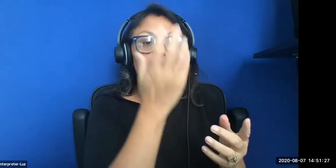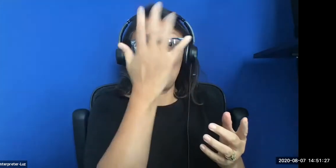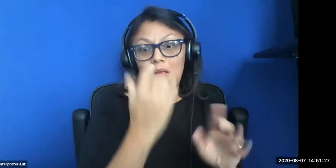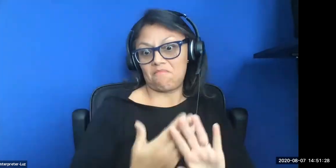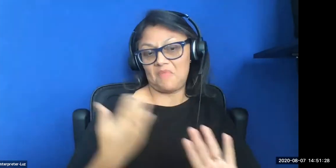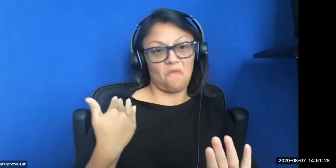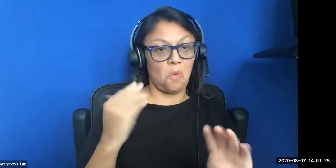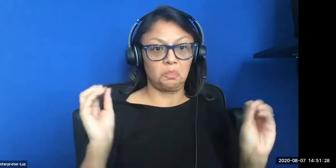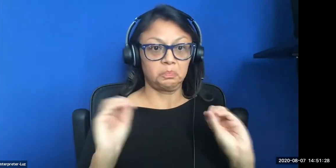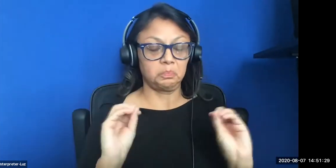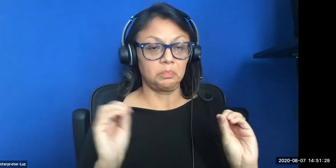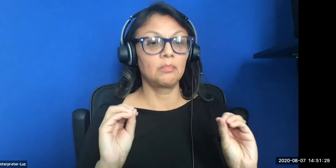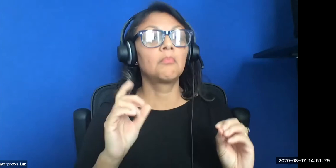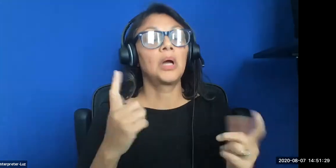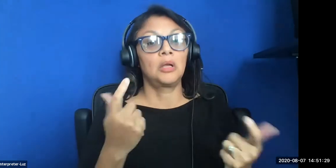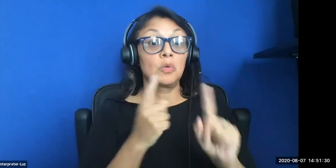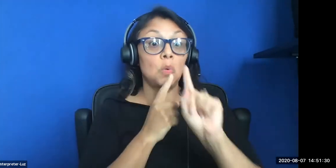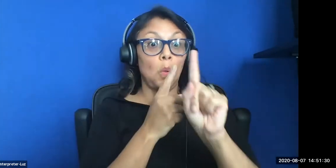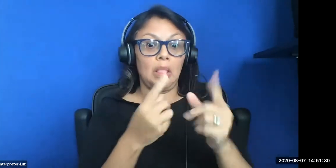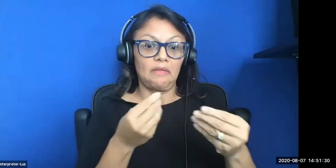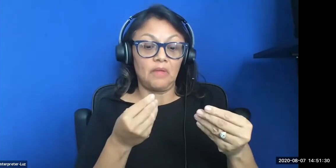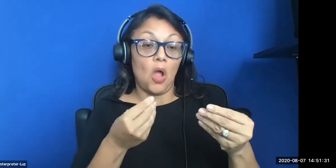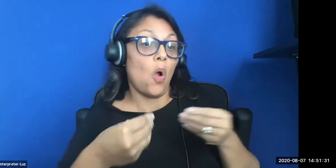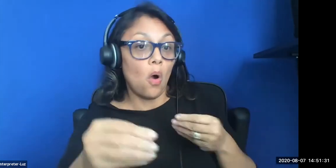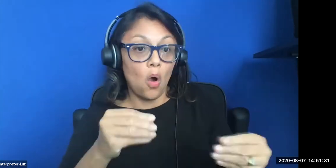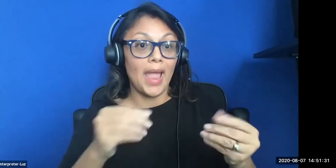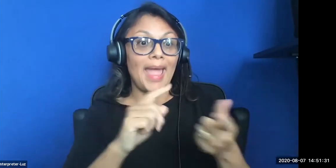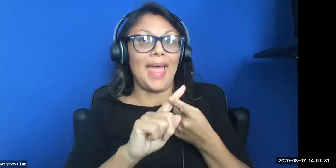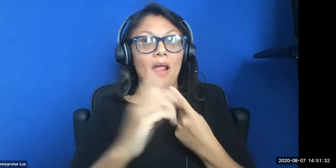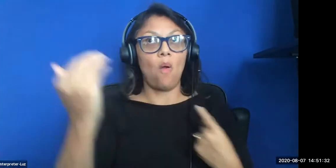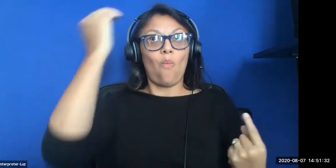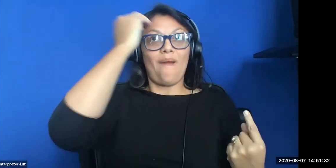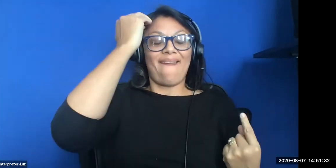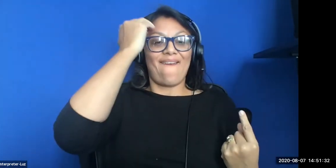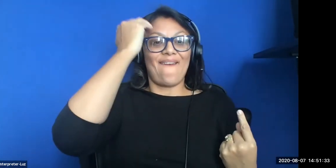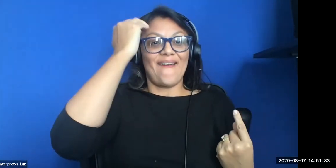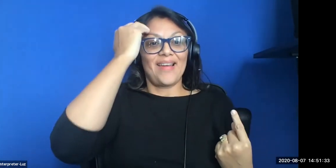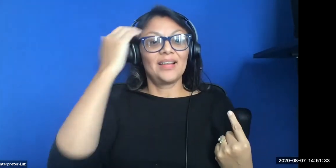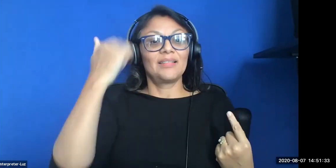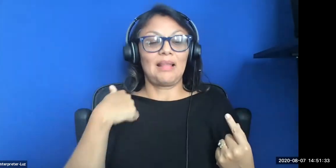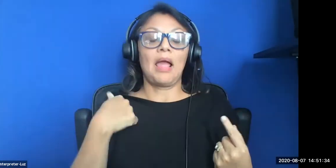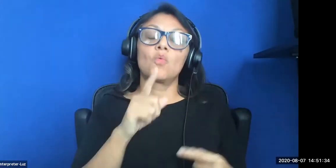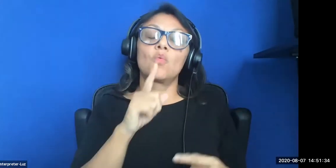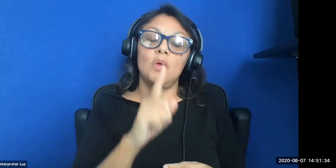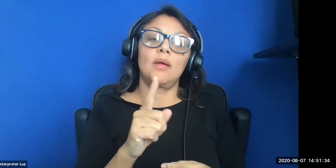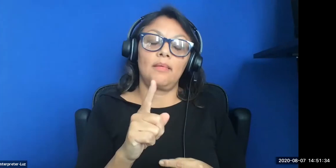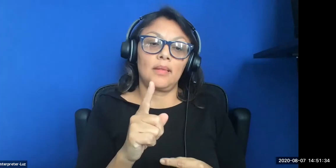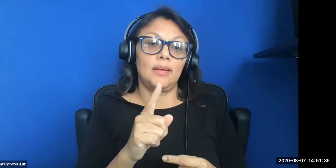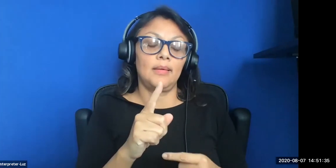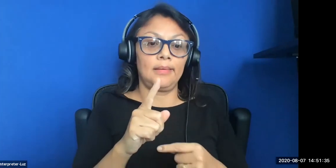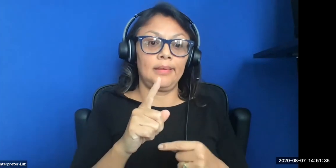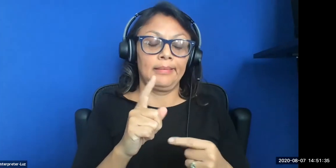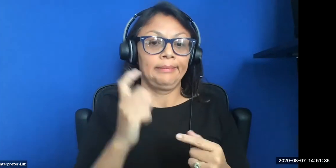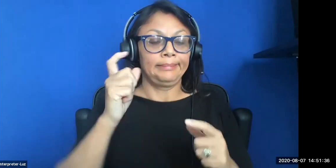Channelle Charest: Agile and also aware behavior is something that technology really lends itself to but you also have to have teams.